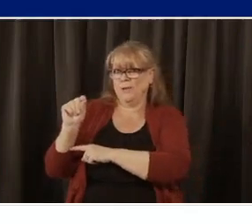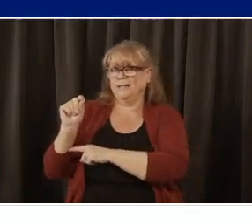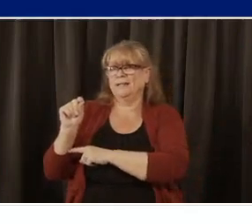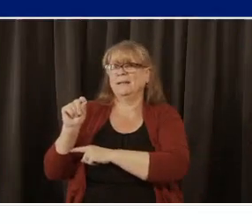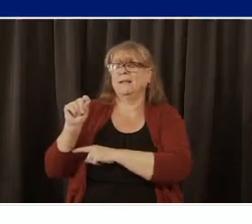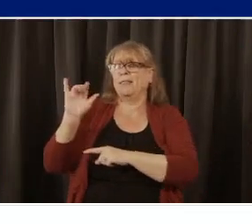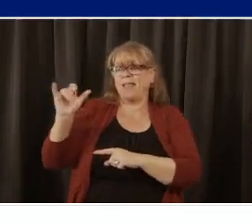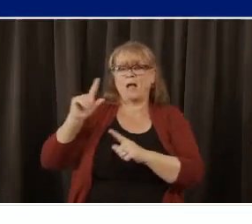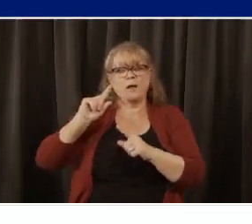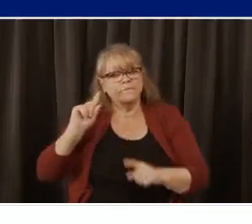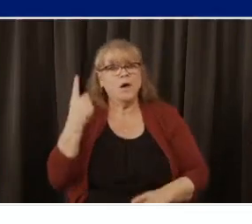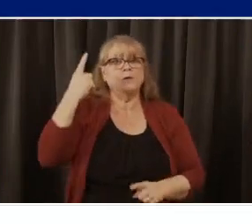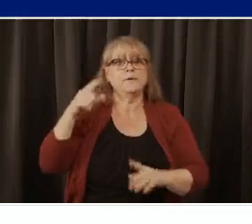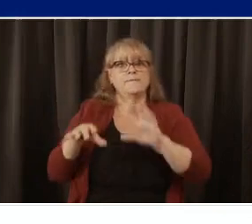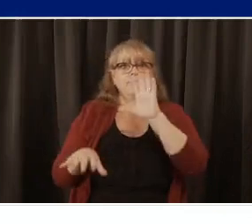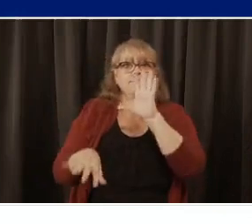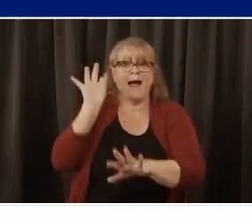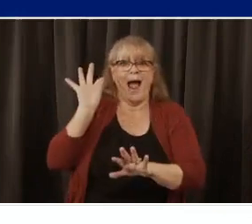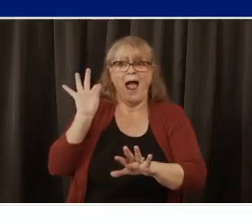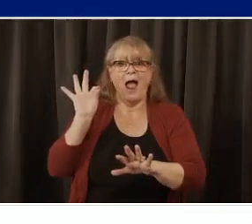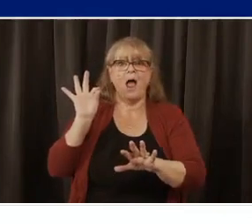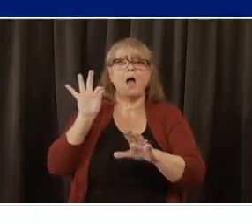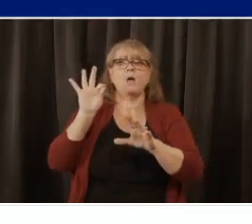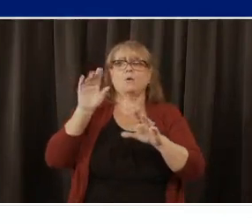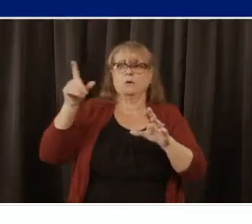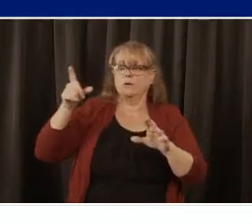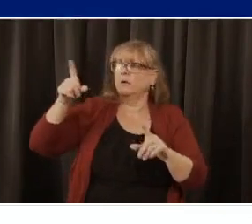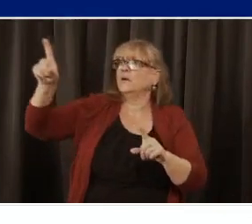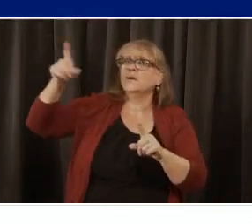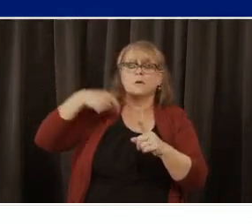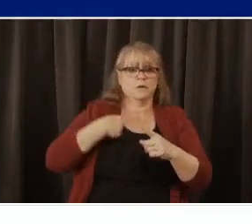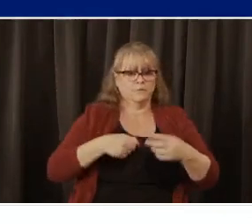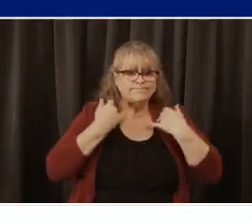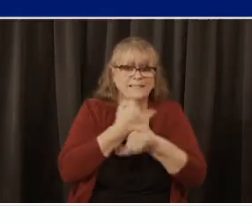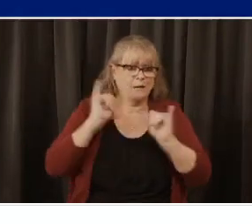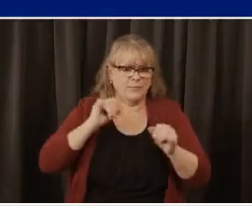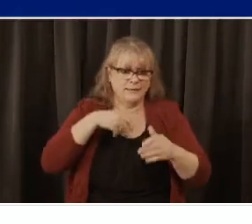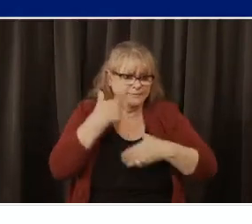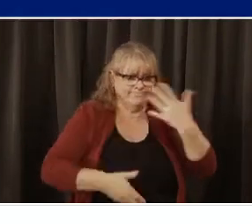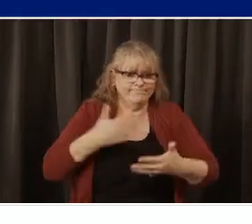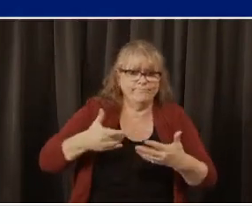the National Stockpile was full and would be able to meet our needs. It quickly became apparent